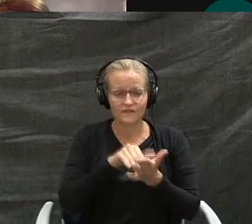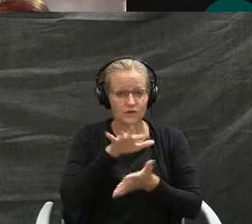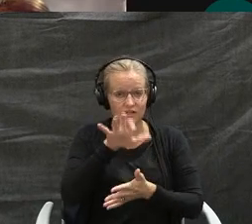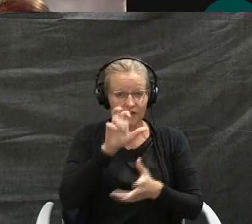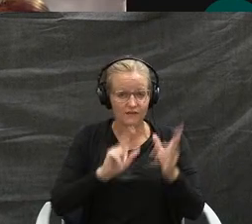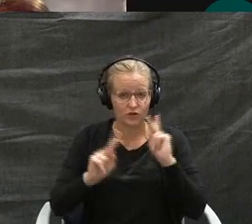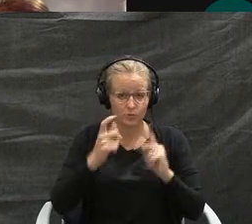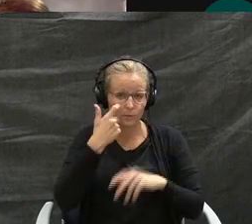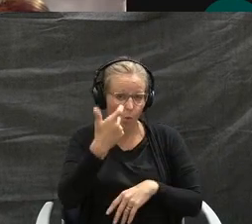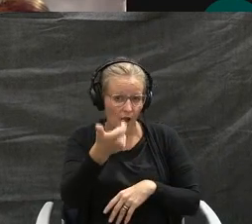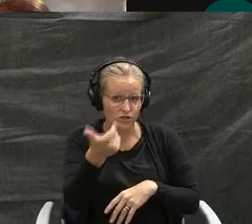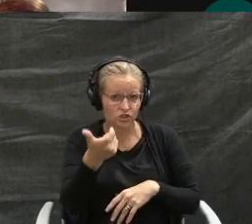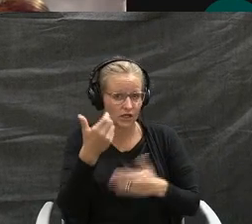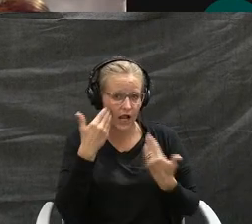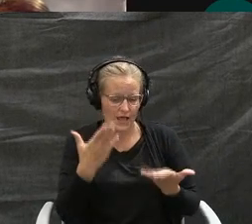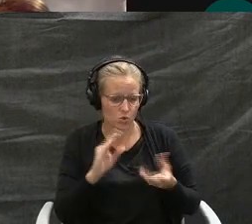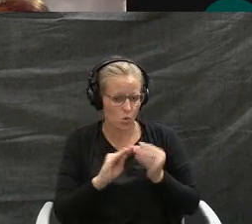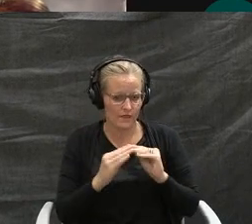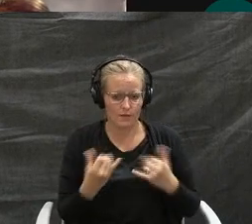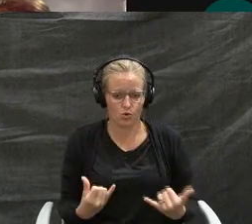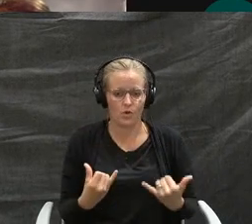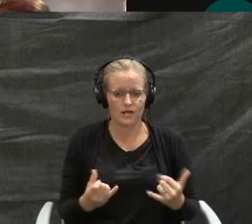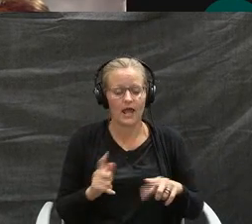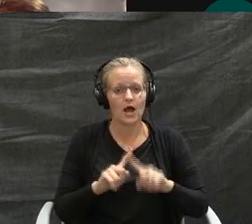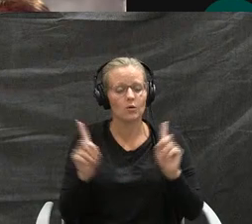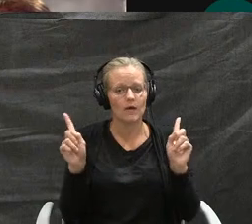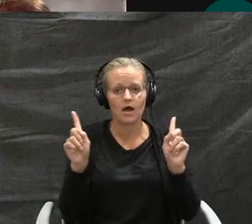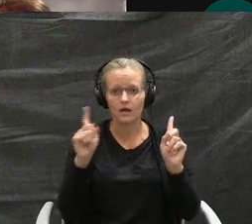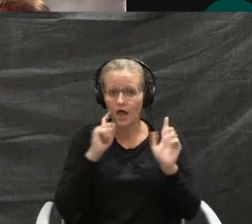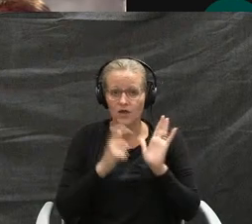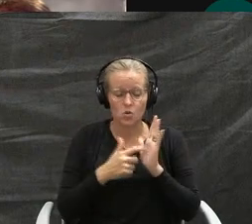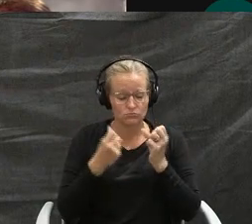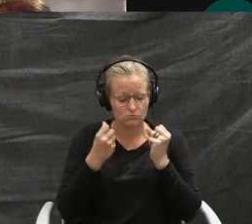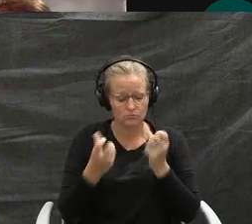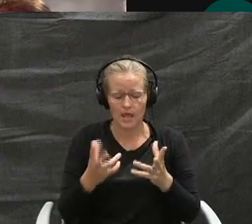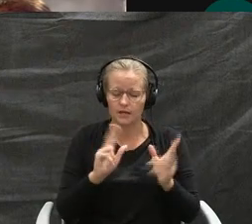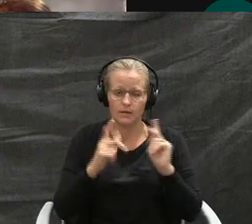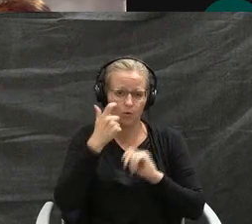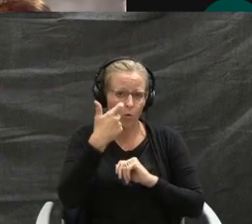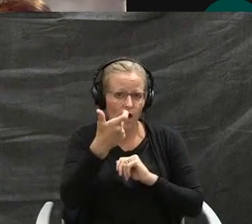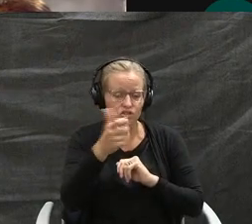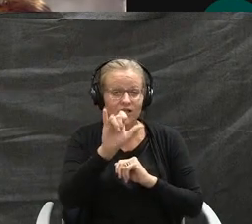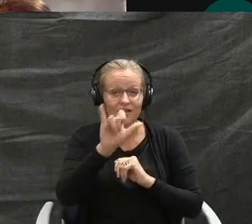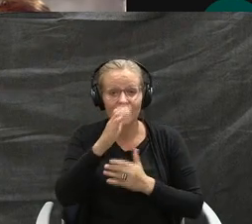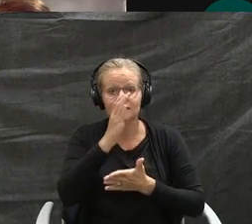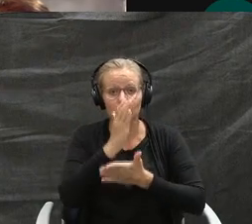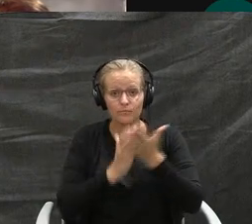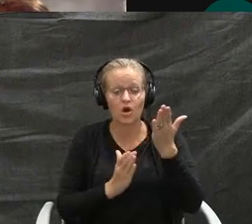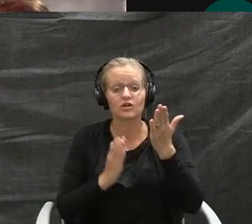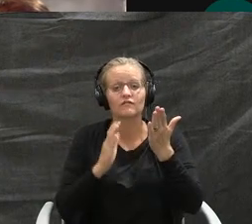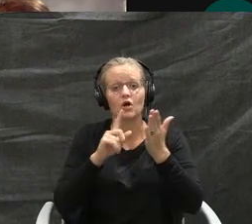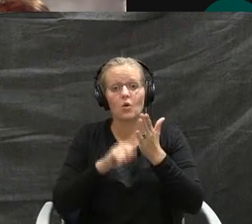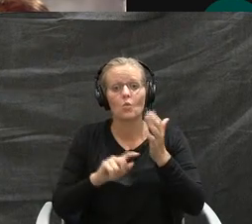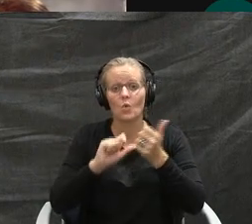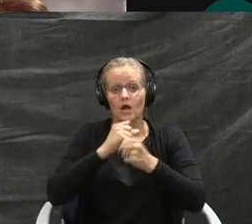that they have been on line, but that's part of what makes you wanna talk at the number one district in the state is because